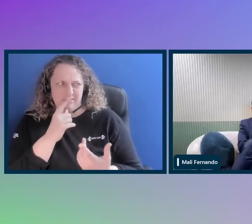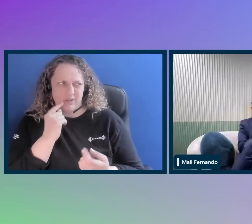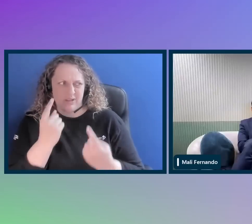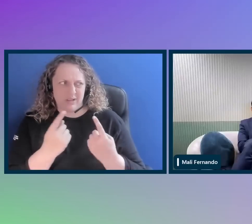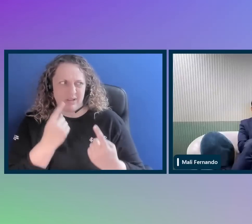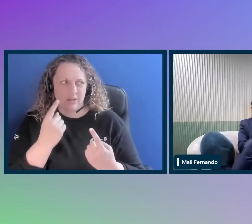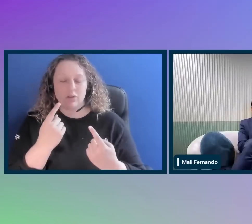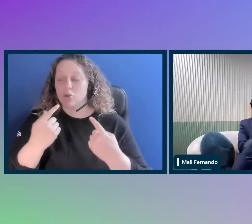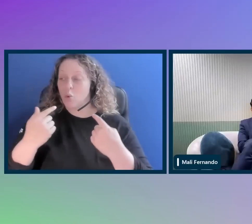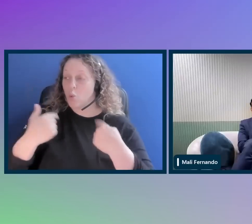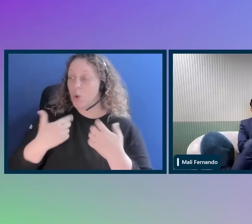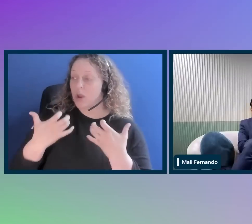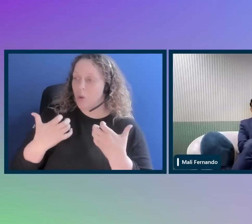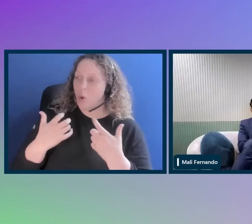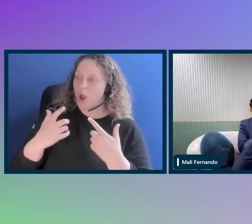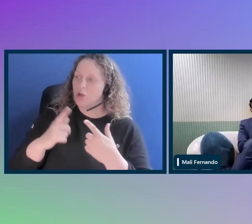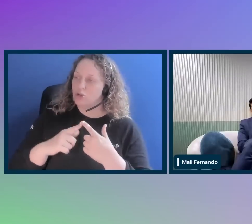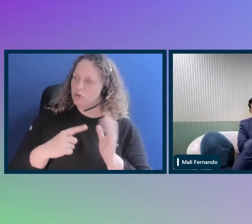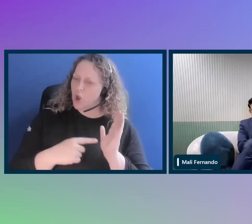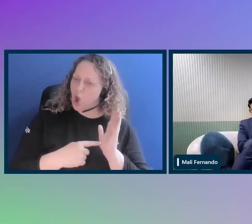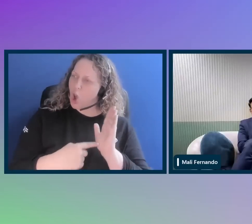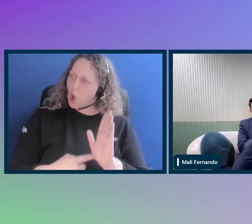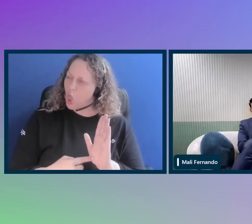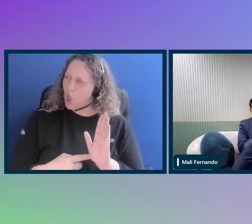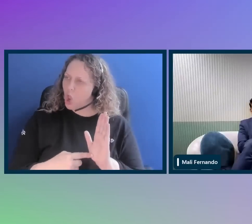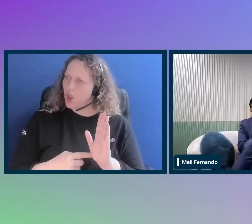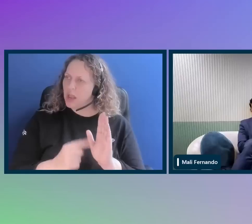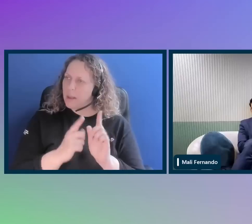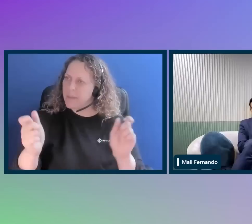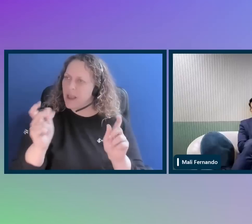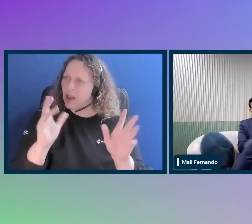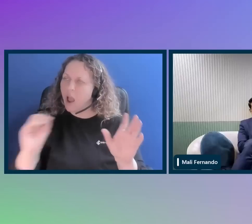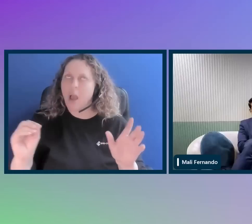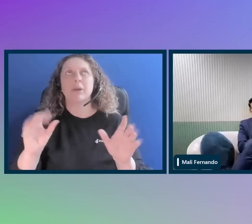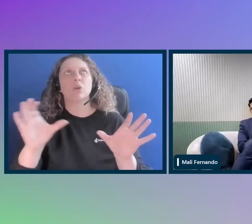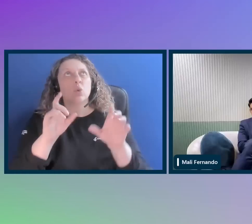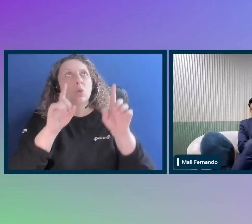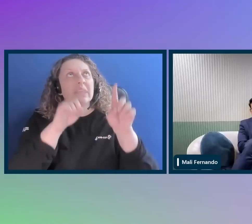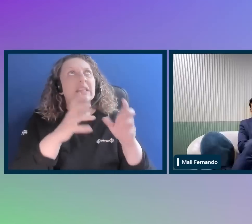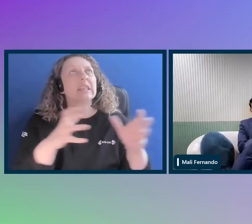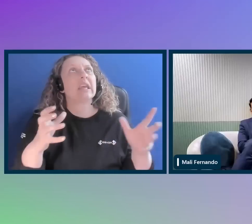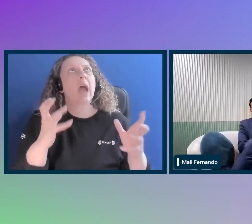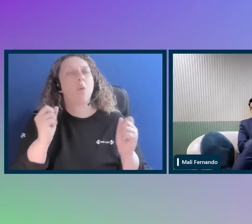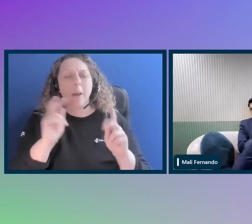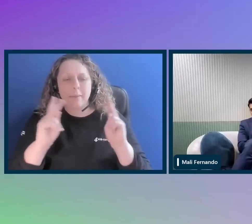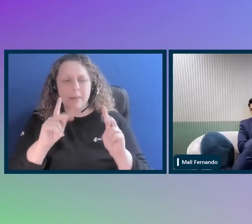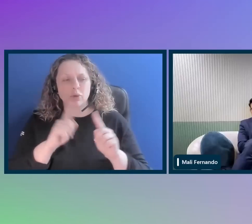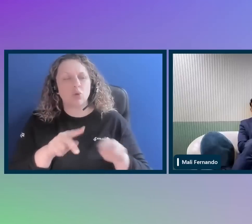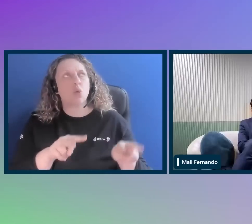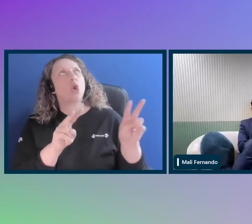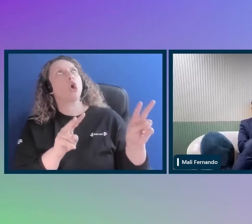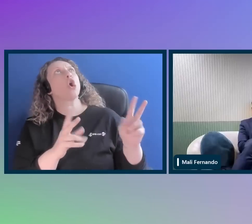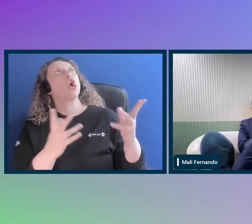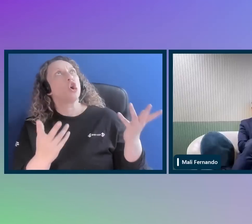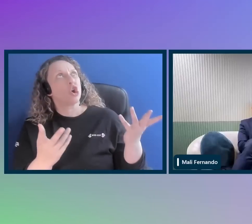the significance of our visibility to start changing . When I'm out in Asia and I'm speaking to our colleagues,